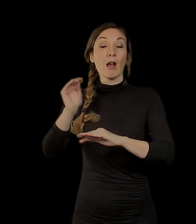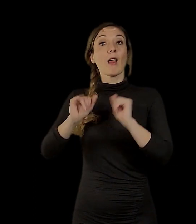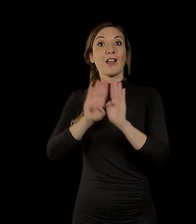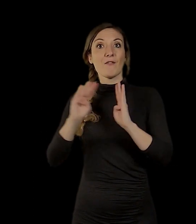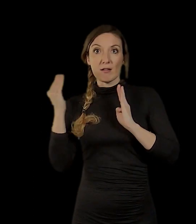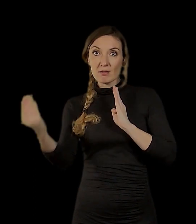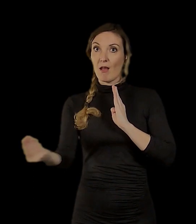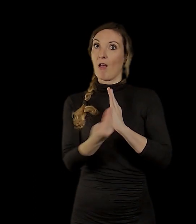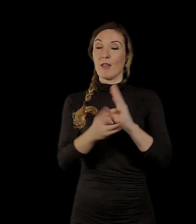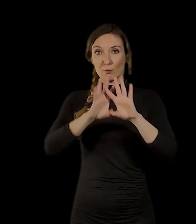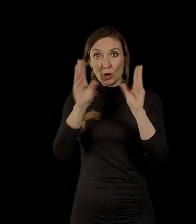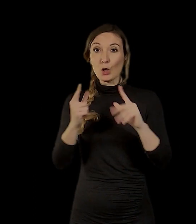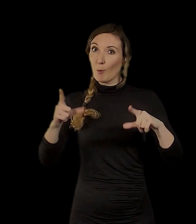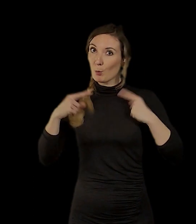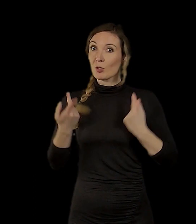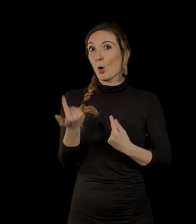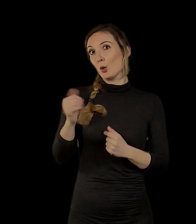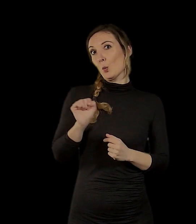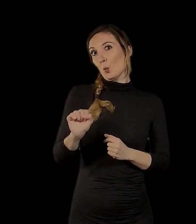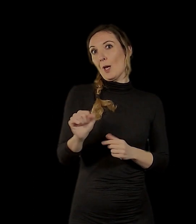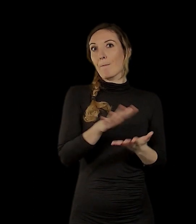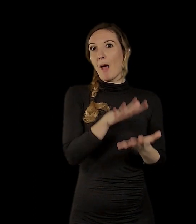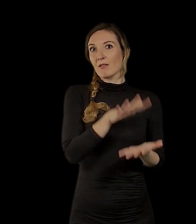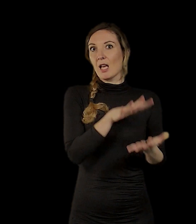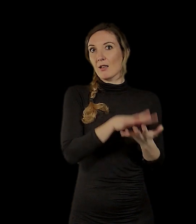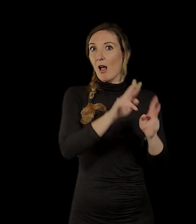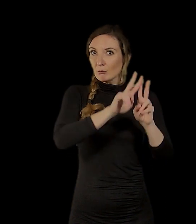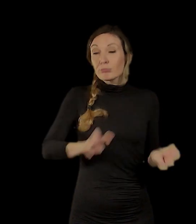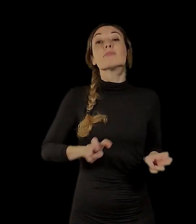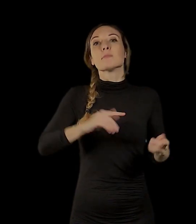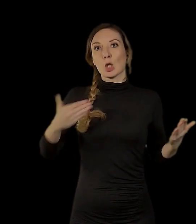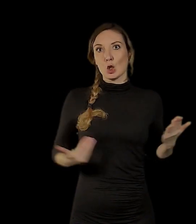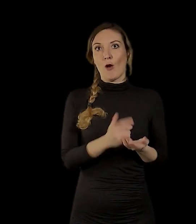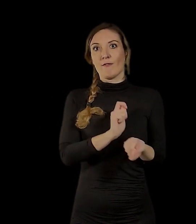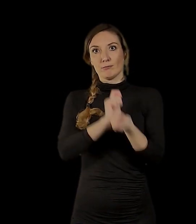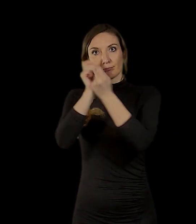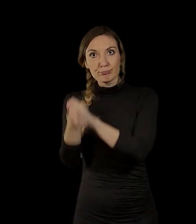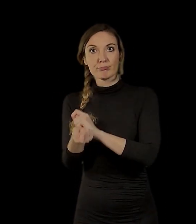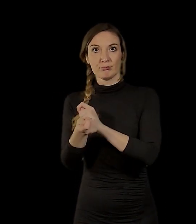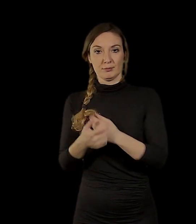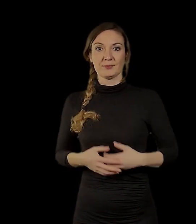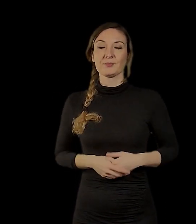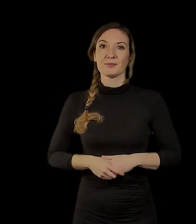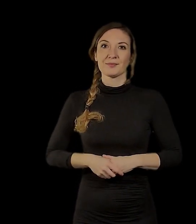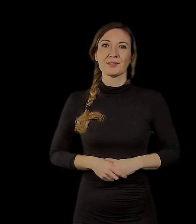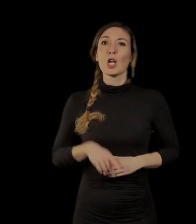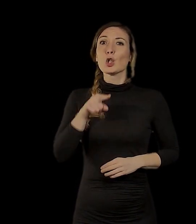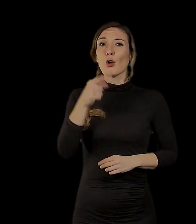some kind of multifunctional covered space that works on two levels. On the lower one, where the cultural center will be.